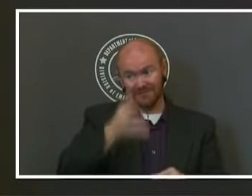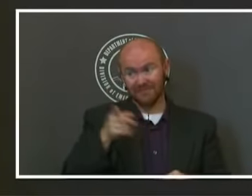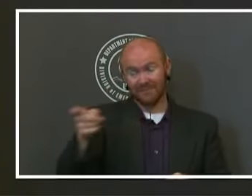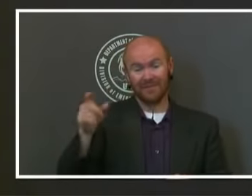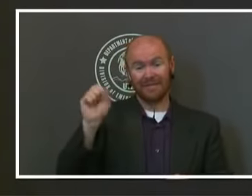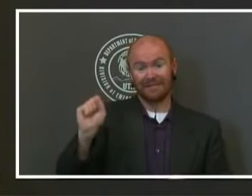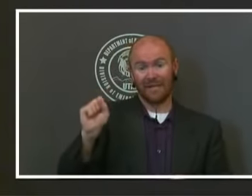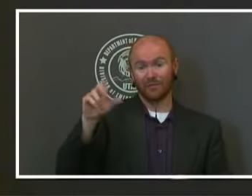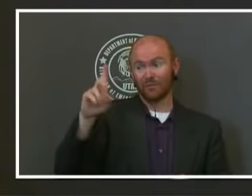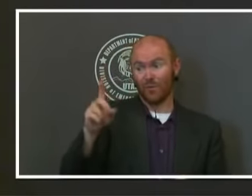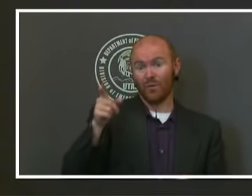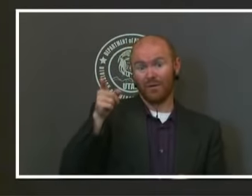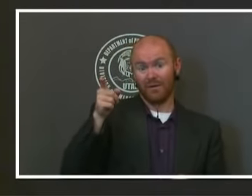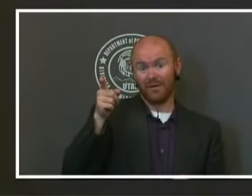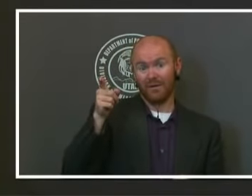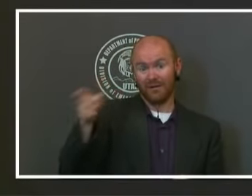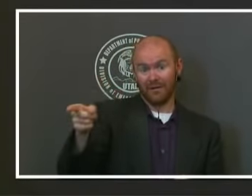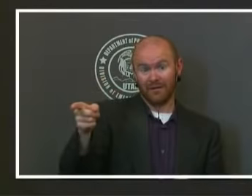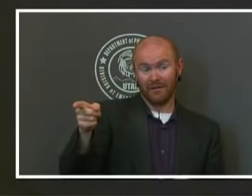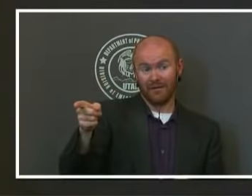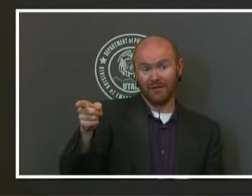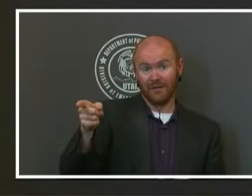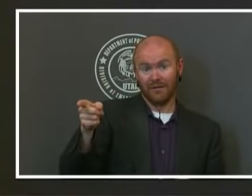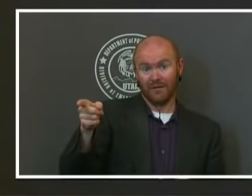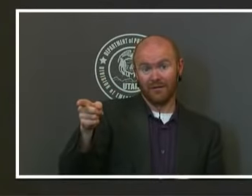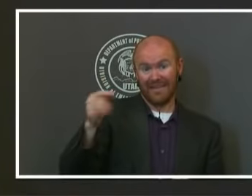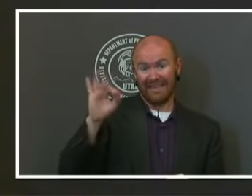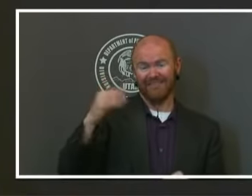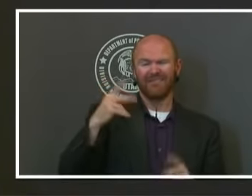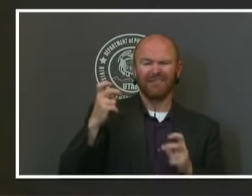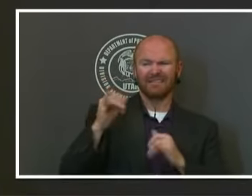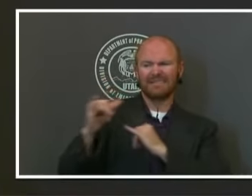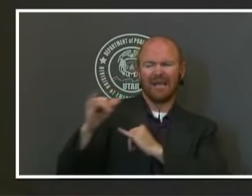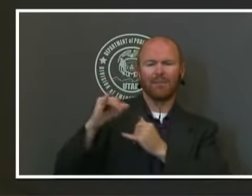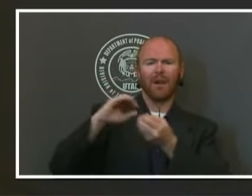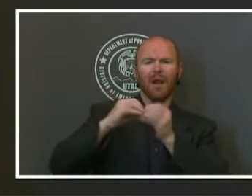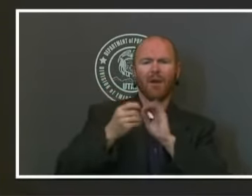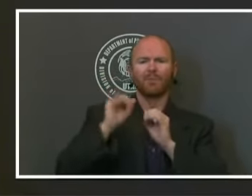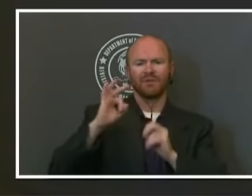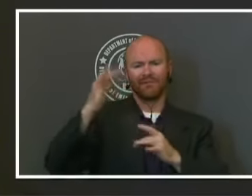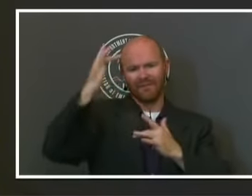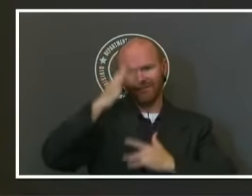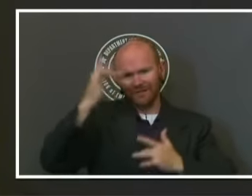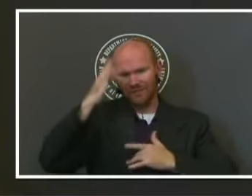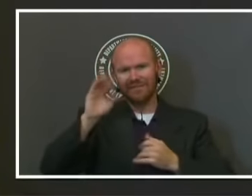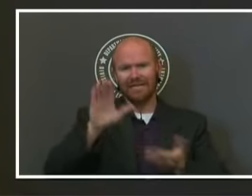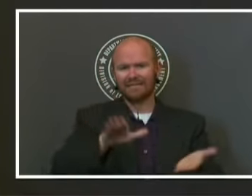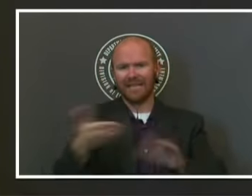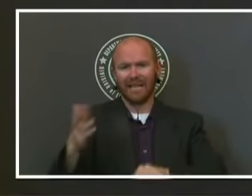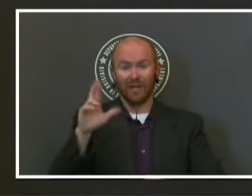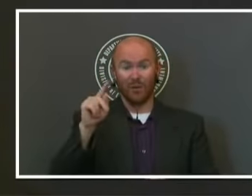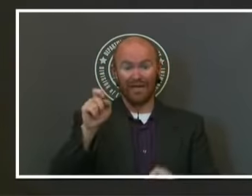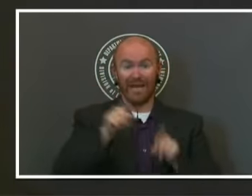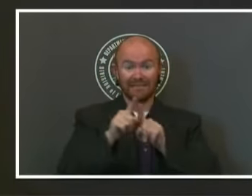a democratic state if we had the same numbers of